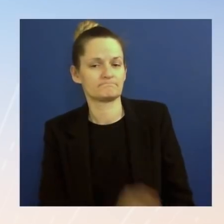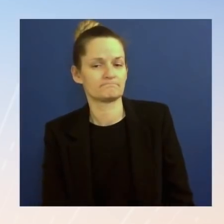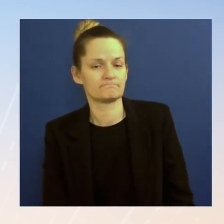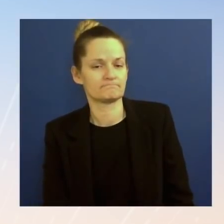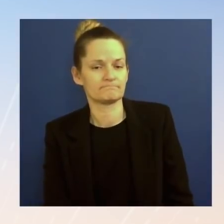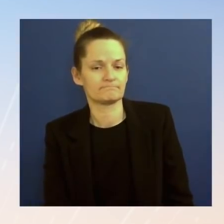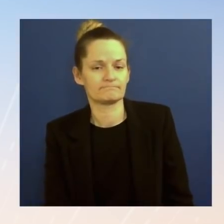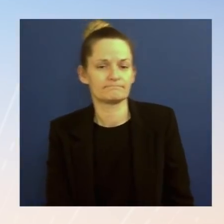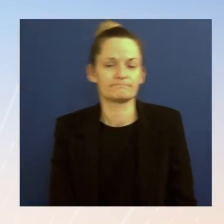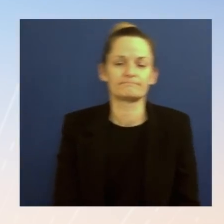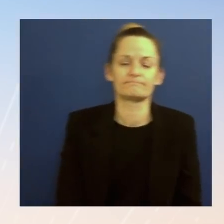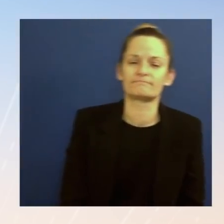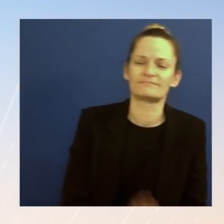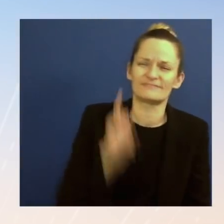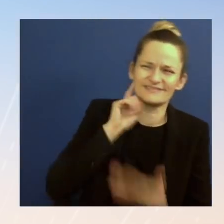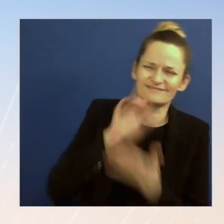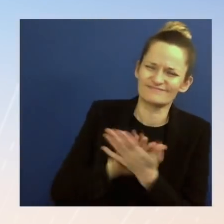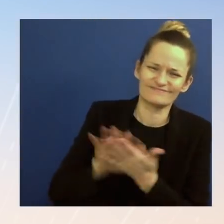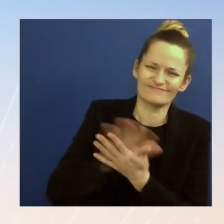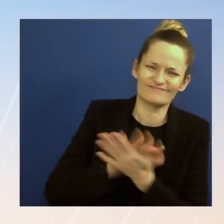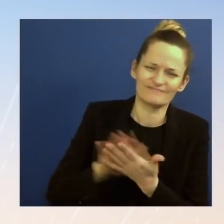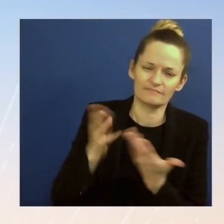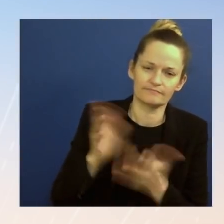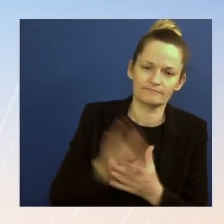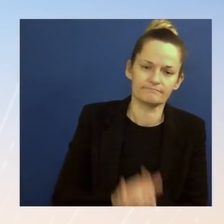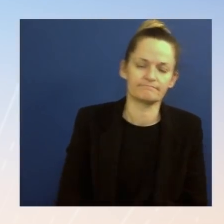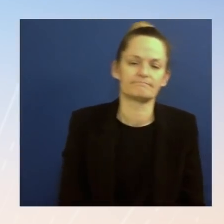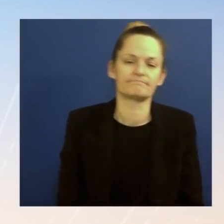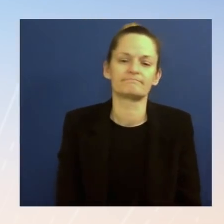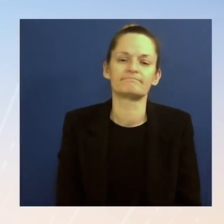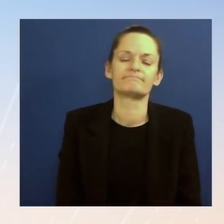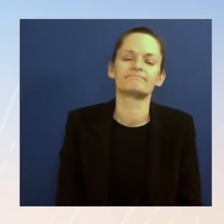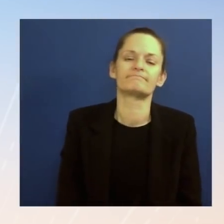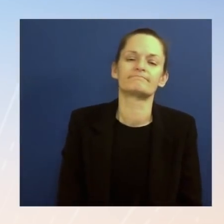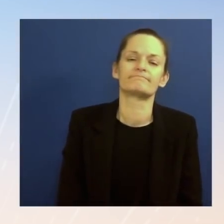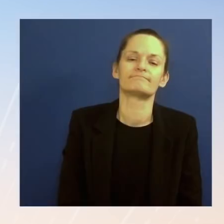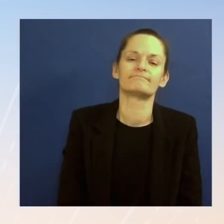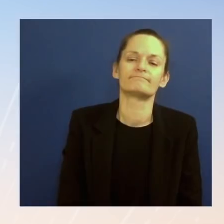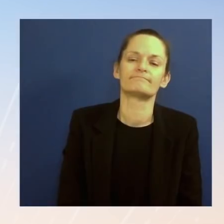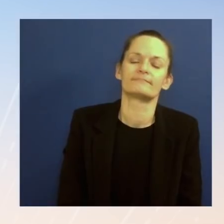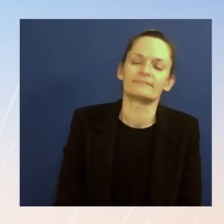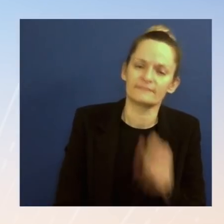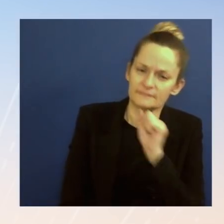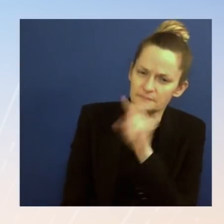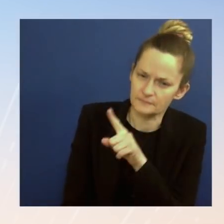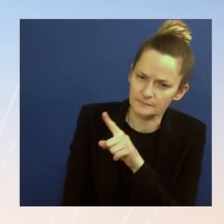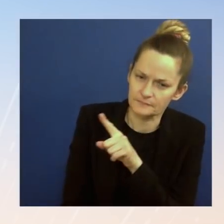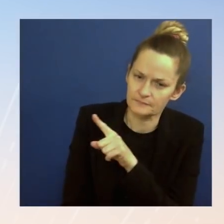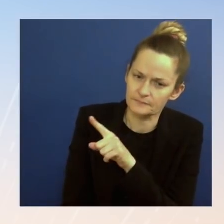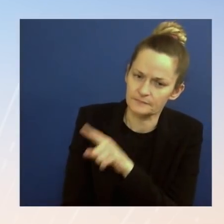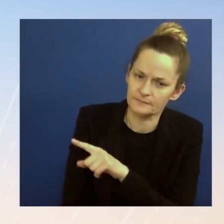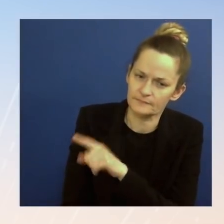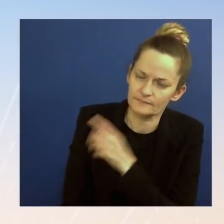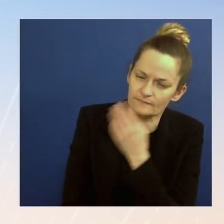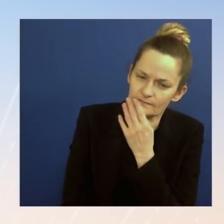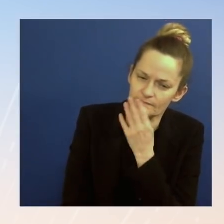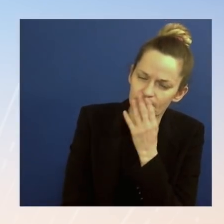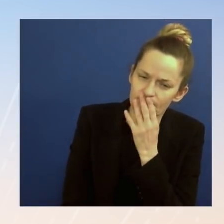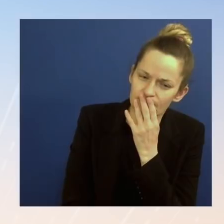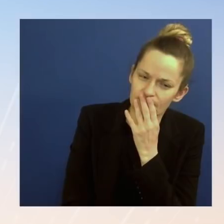Does her attendance there raise any kind of concerns about the independence of the Supreme Court, potential conflicts of interest, anything like that? Ms. Psaki: I just don't have any more comment on it